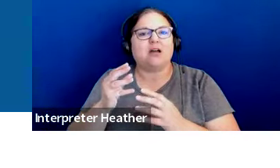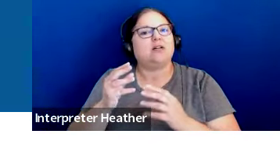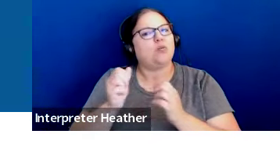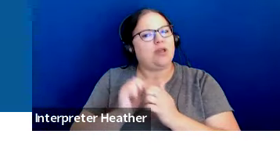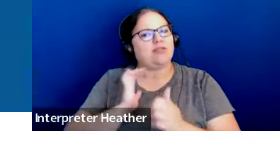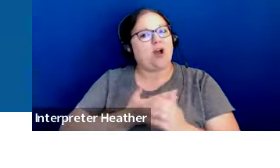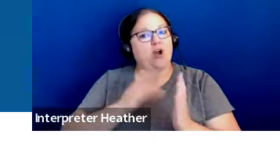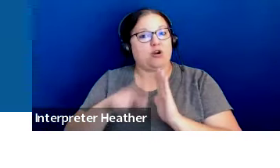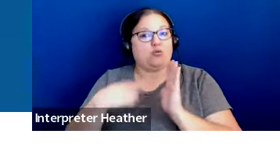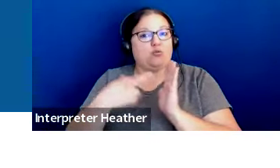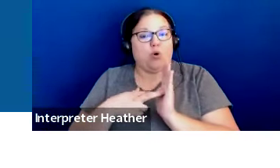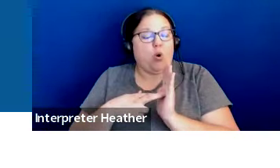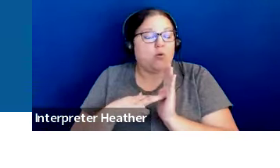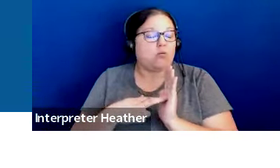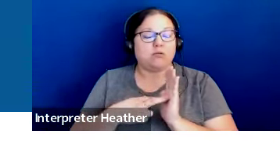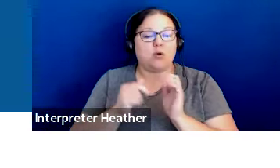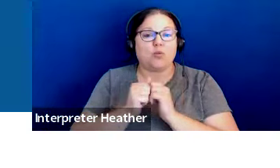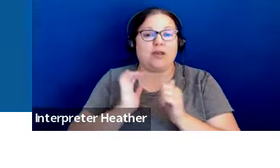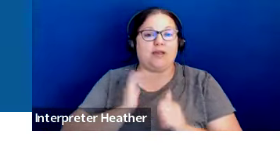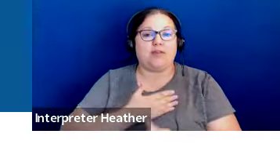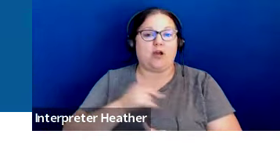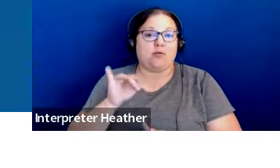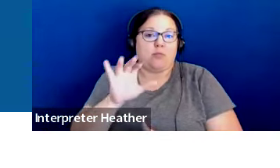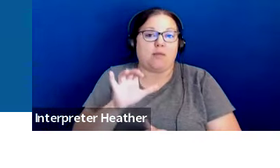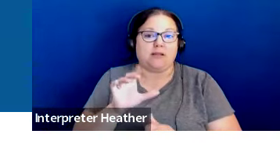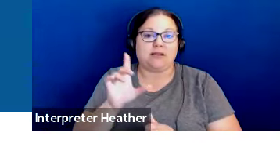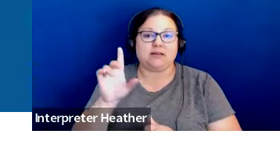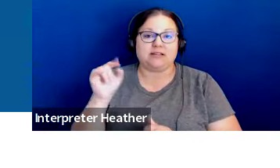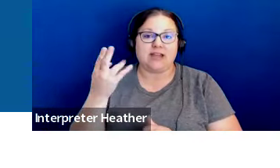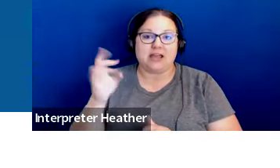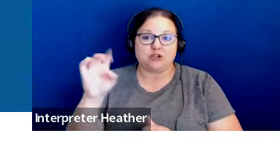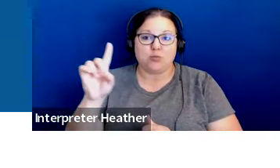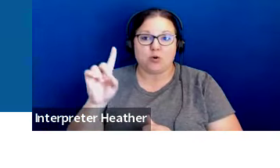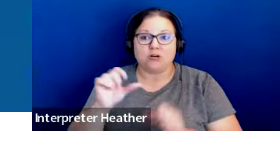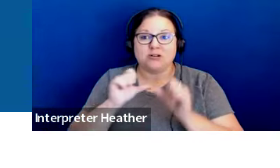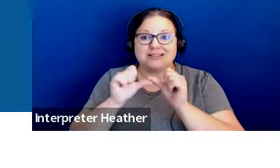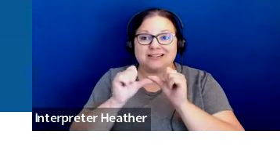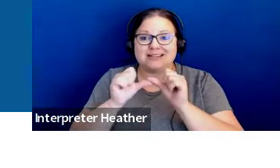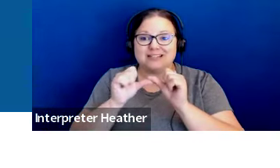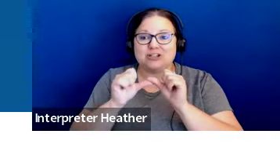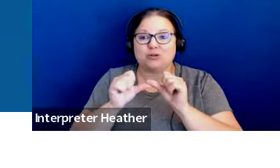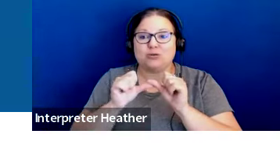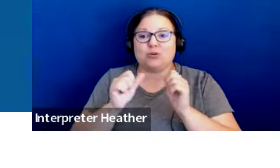data stewards. In our public facing dashboard to guide our users, we have a data user guide